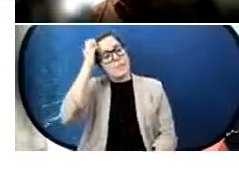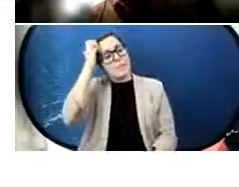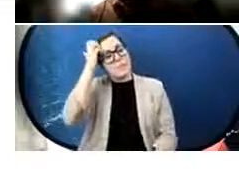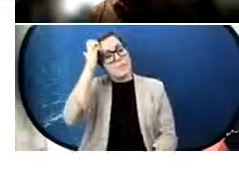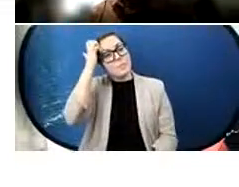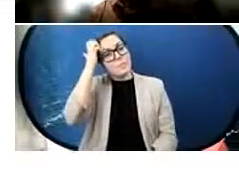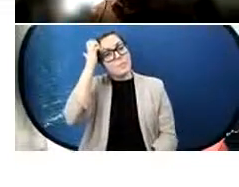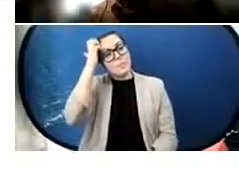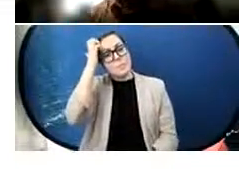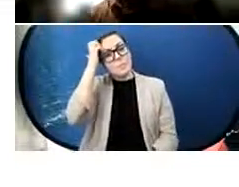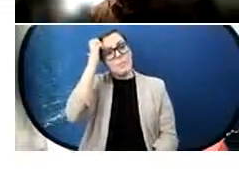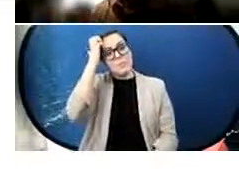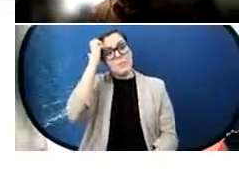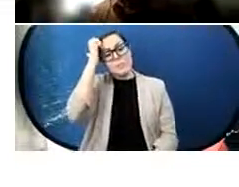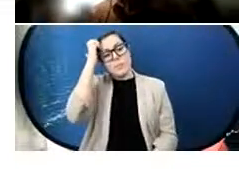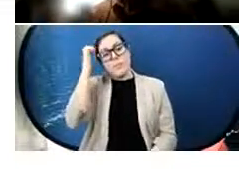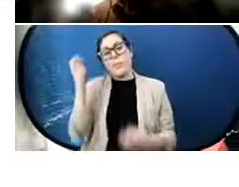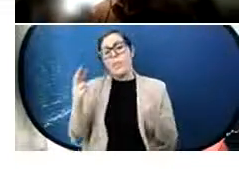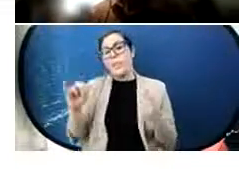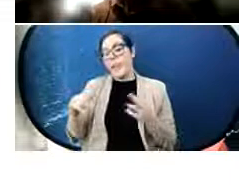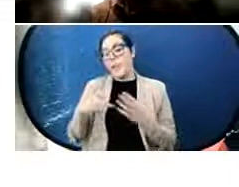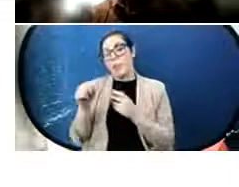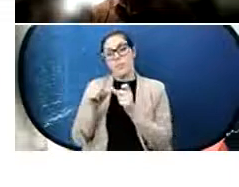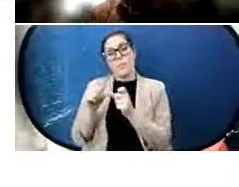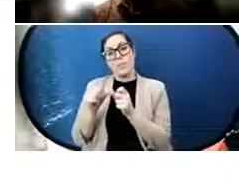and we hope that we're going to keep on growing this program into the future so if anybody has any